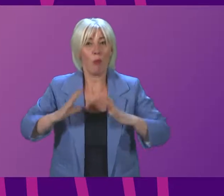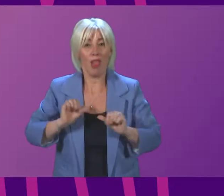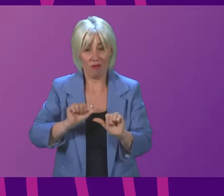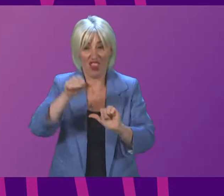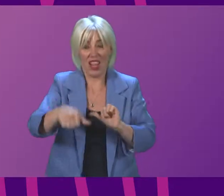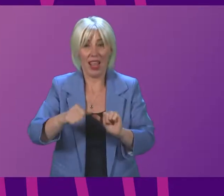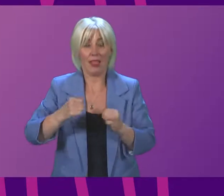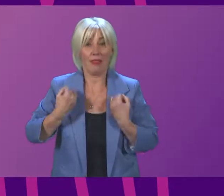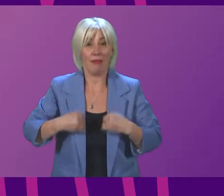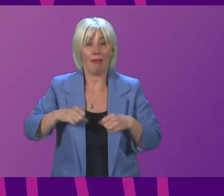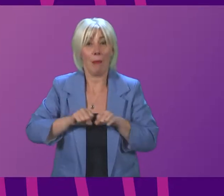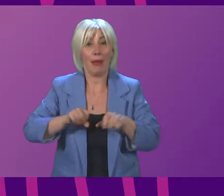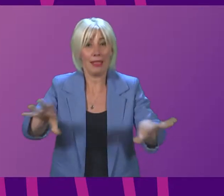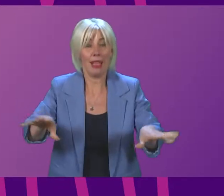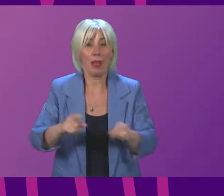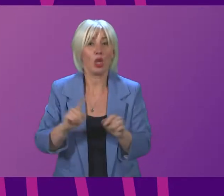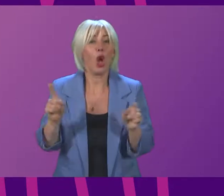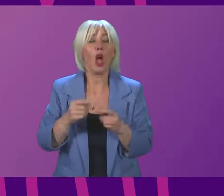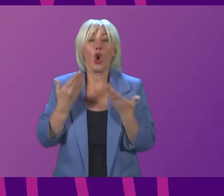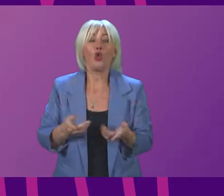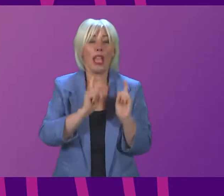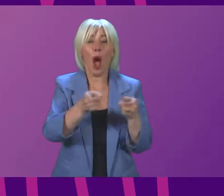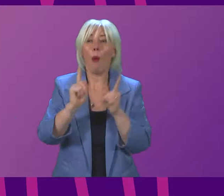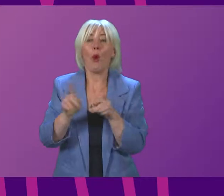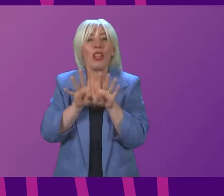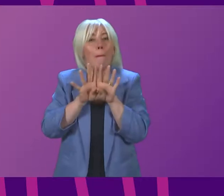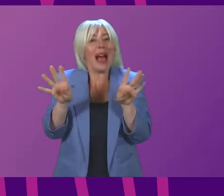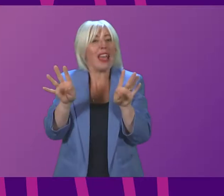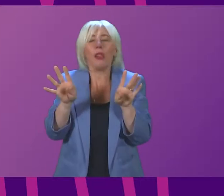No panel members will be appointed today. It will be for the chair to decide whether to